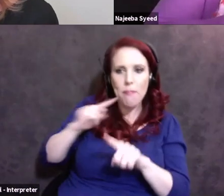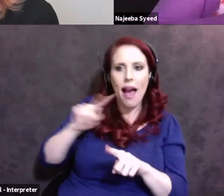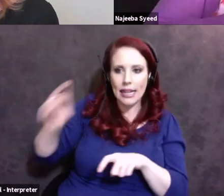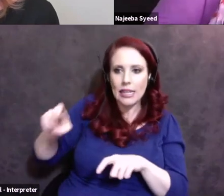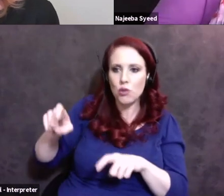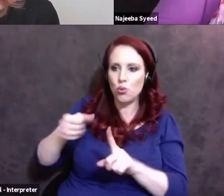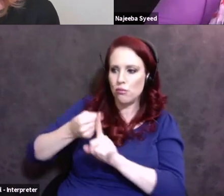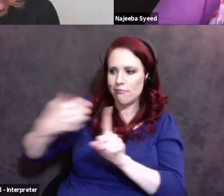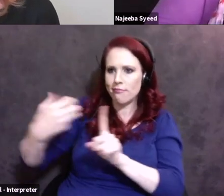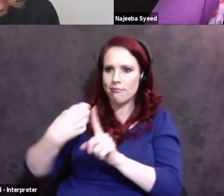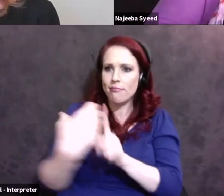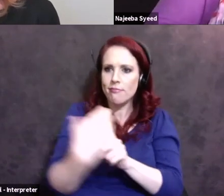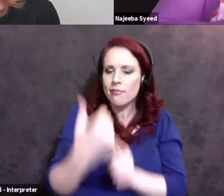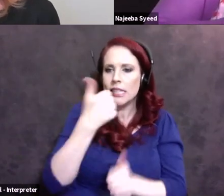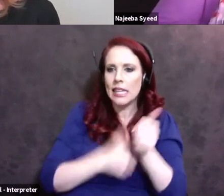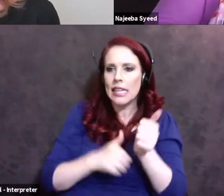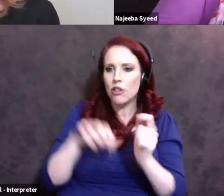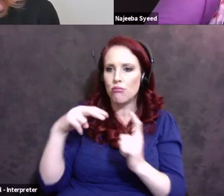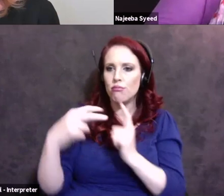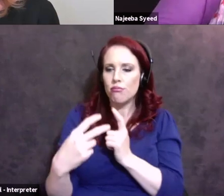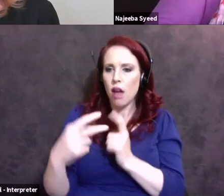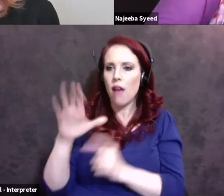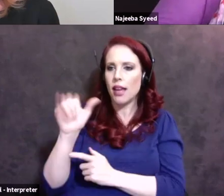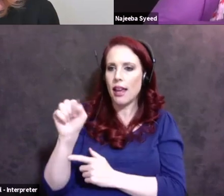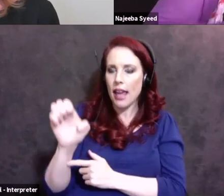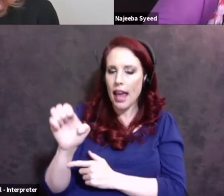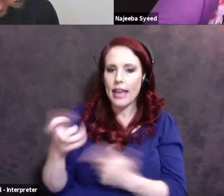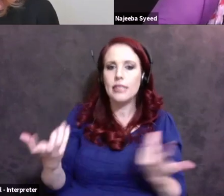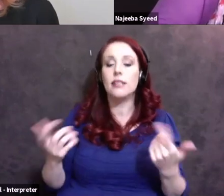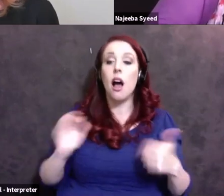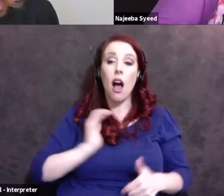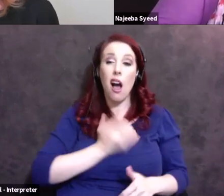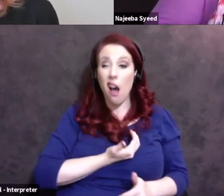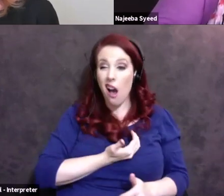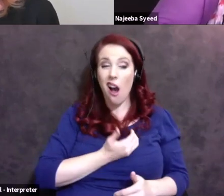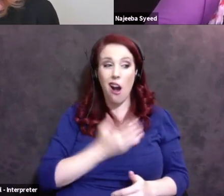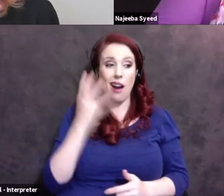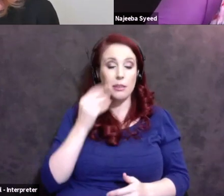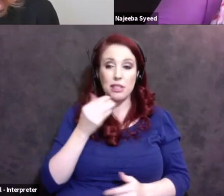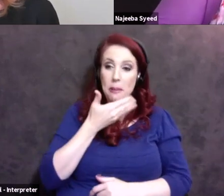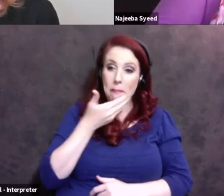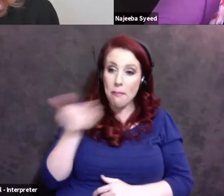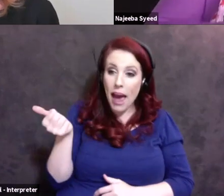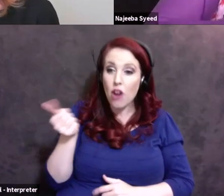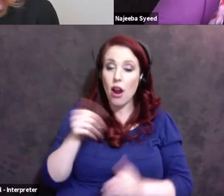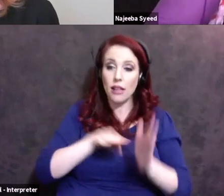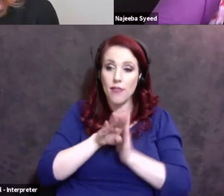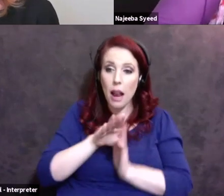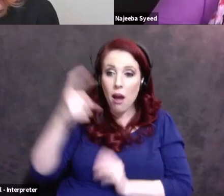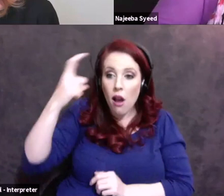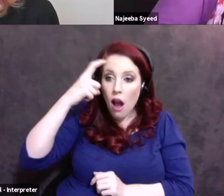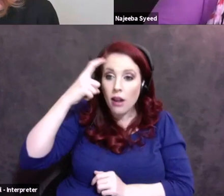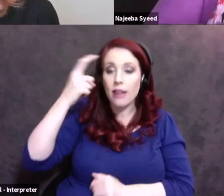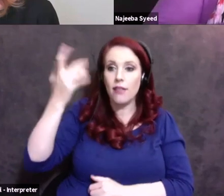richer and people develop intellectually and cognitively if they begin to understand experiences